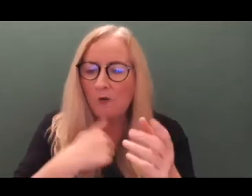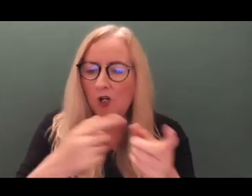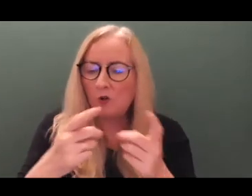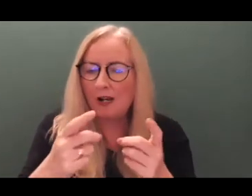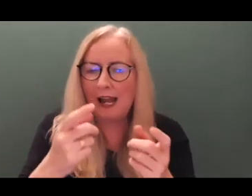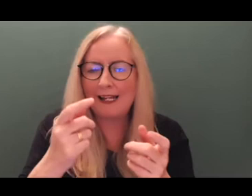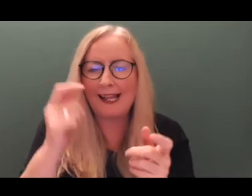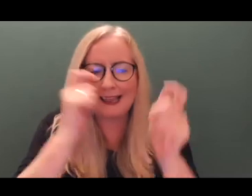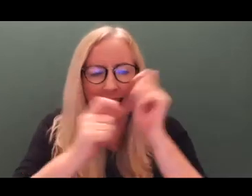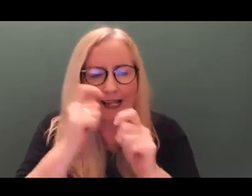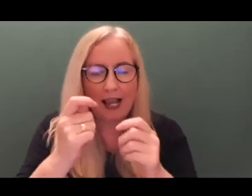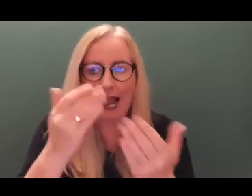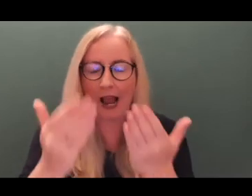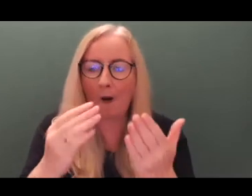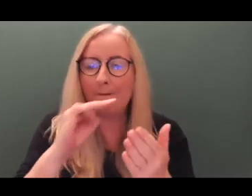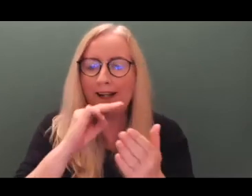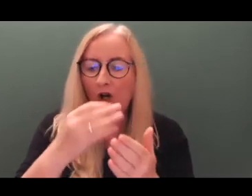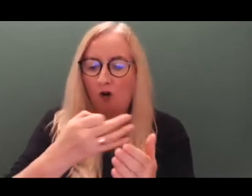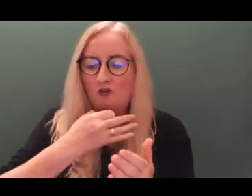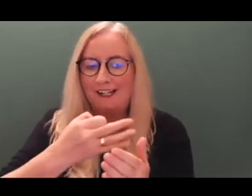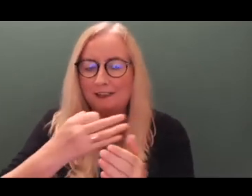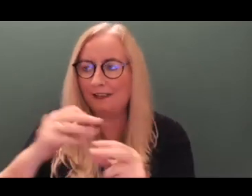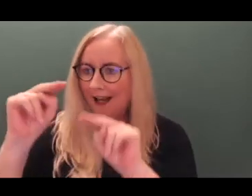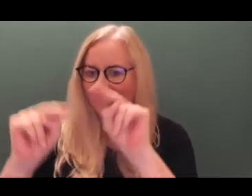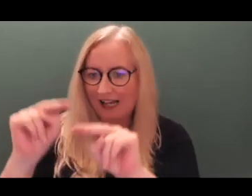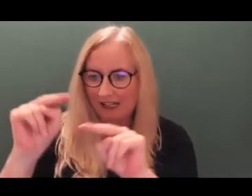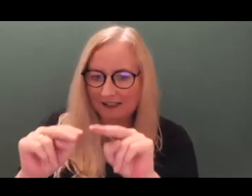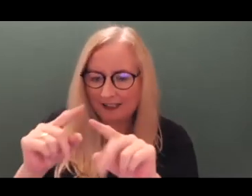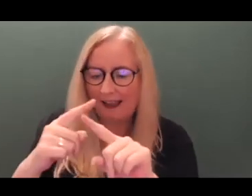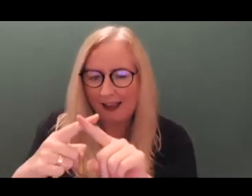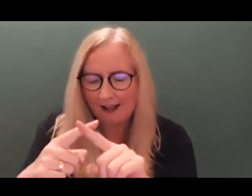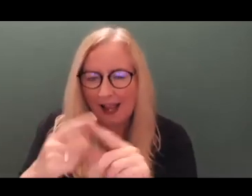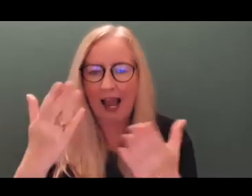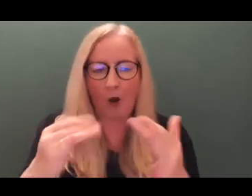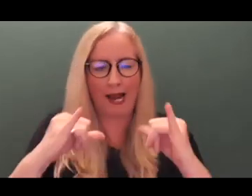risk is assessed and then link to that how capacity is assessed. I think there is a lot